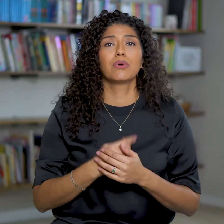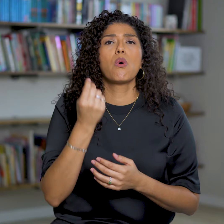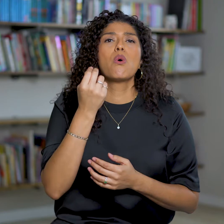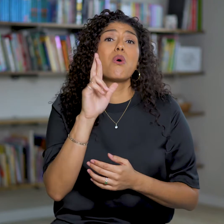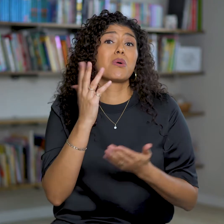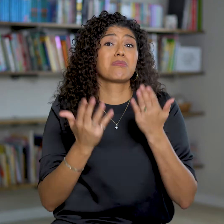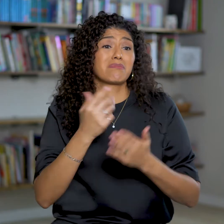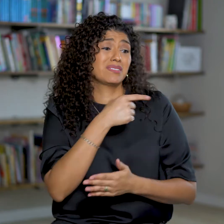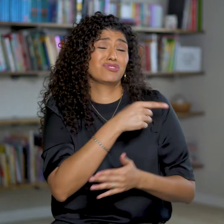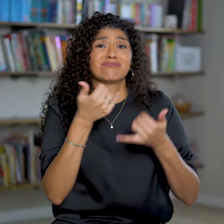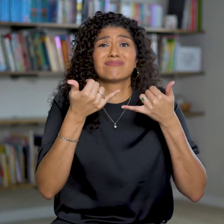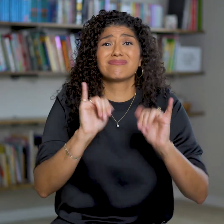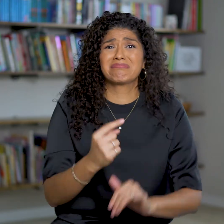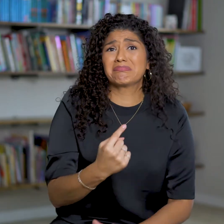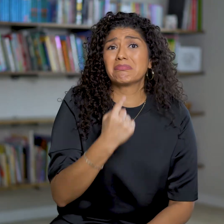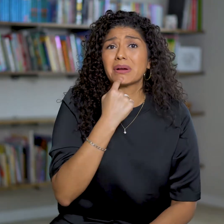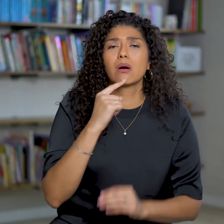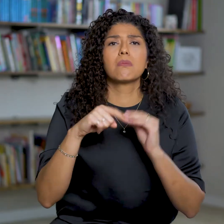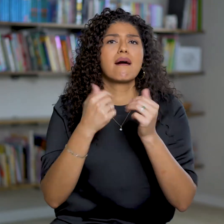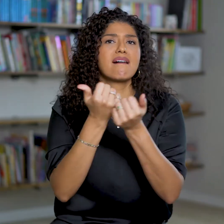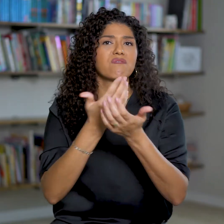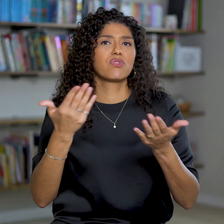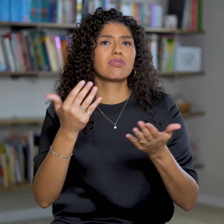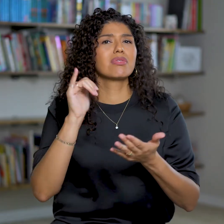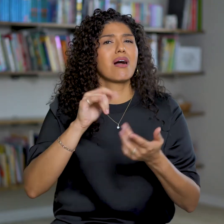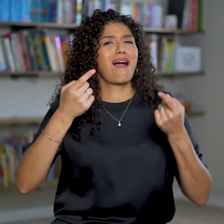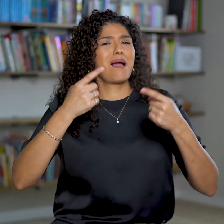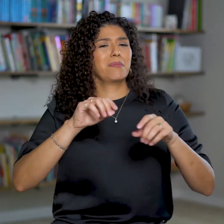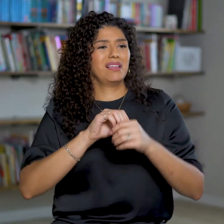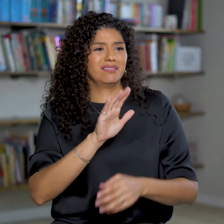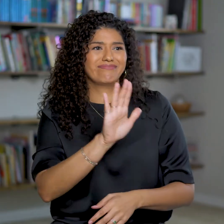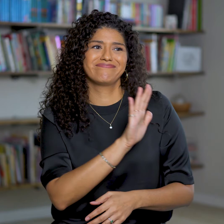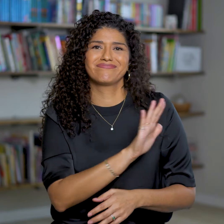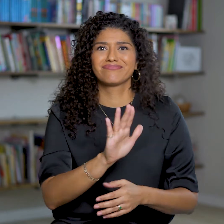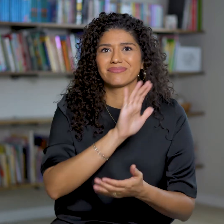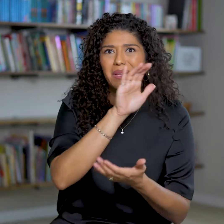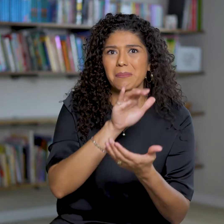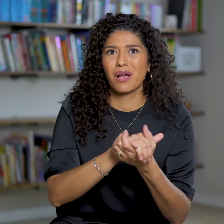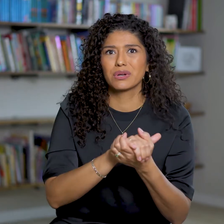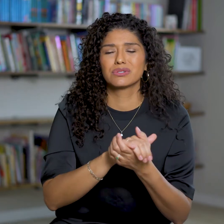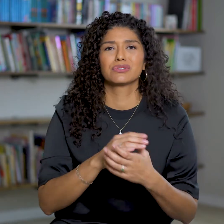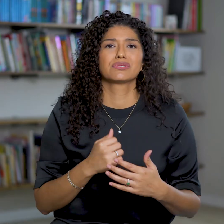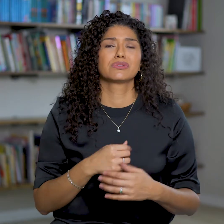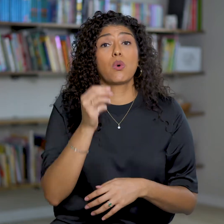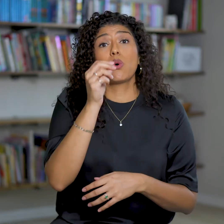or maybe she’s still bitter about everything that happened in their marriage